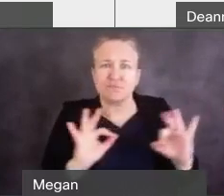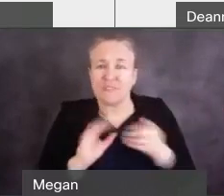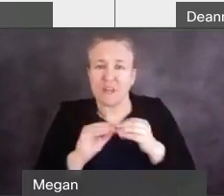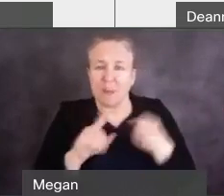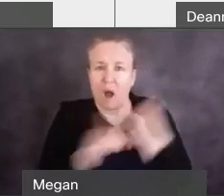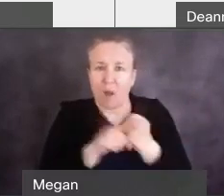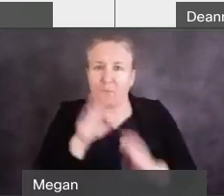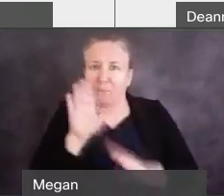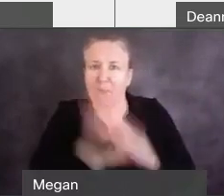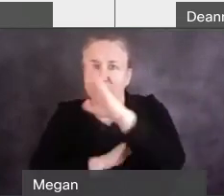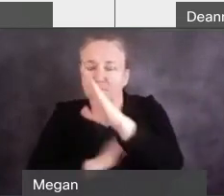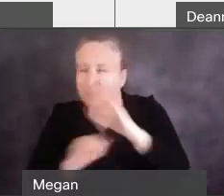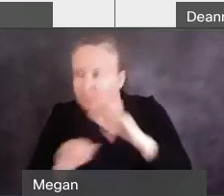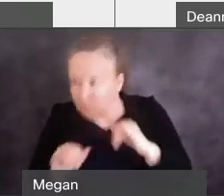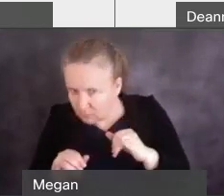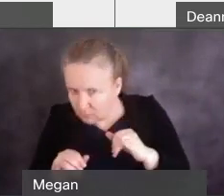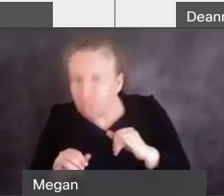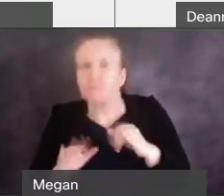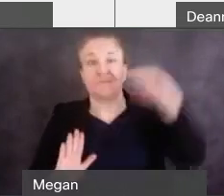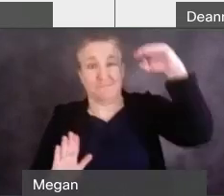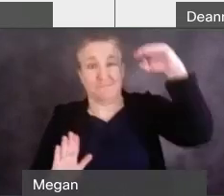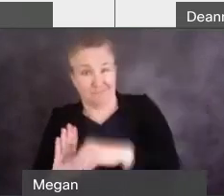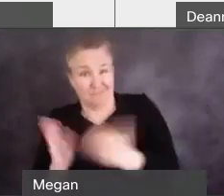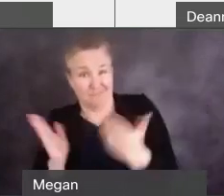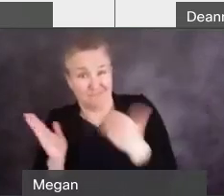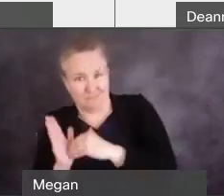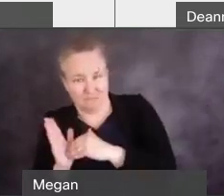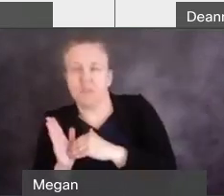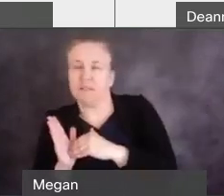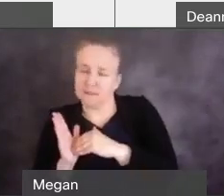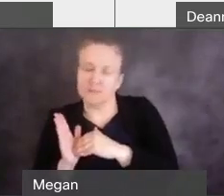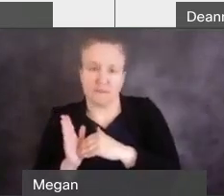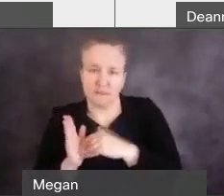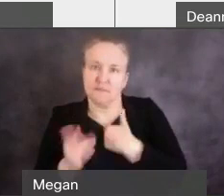to get down to those kinds of numbers. So while we're in a better place than we were six weeks